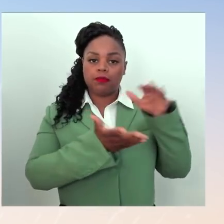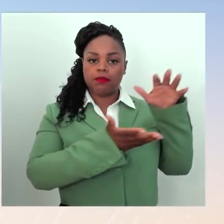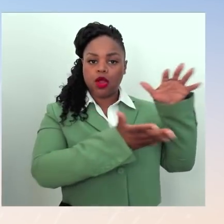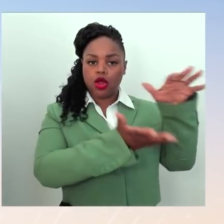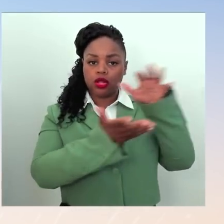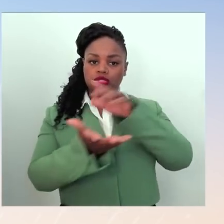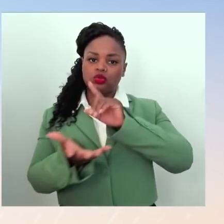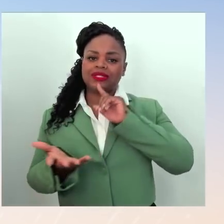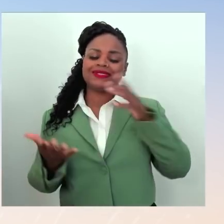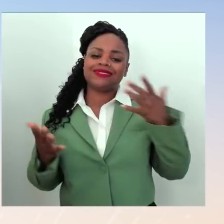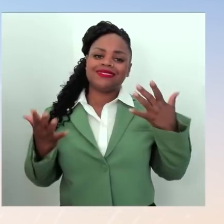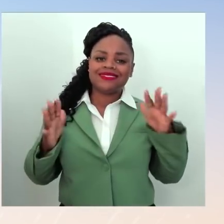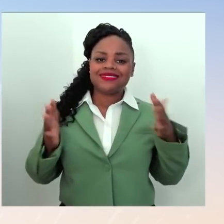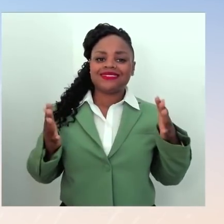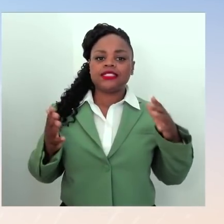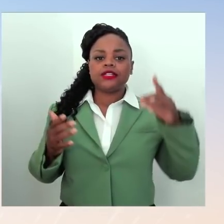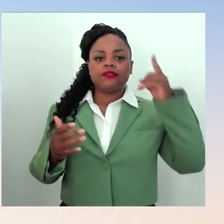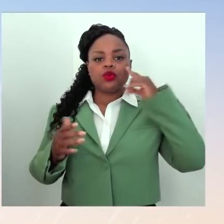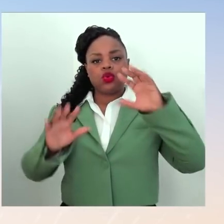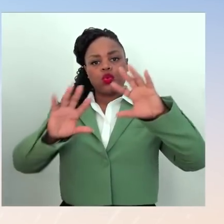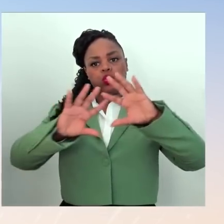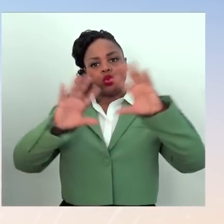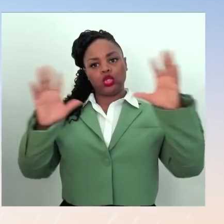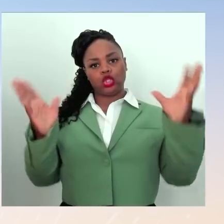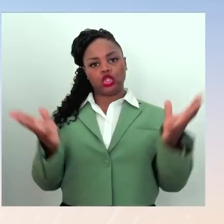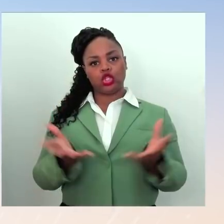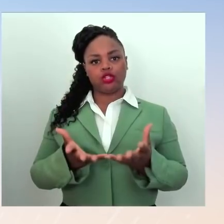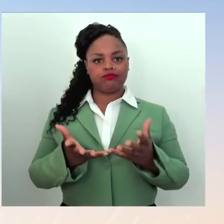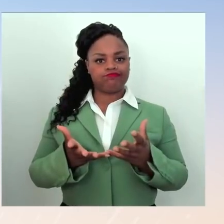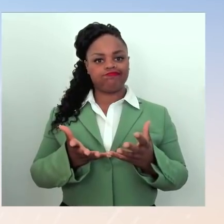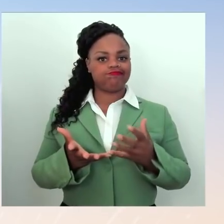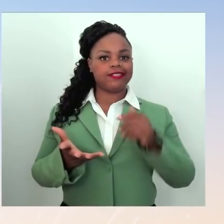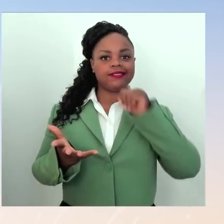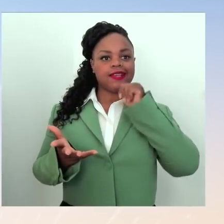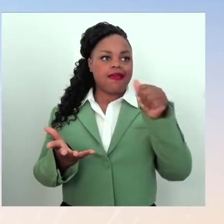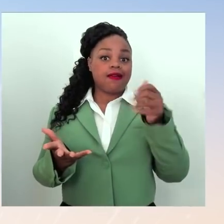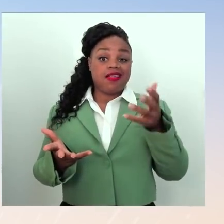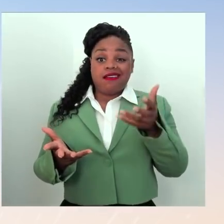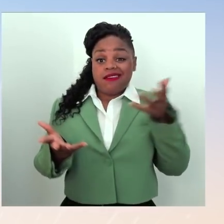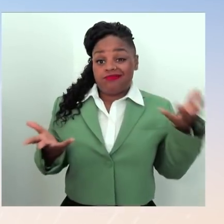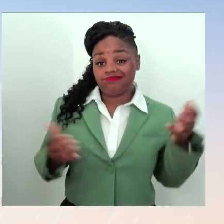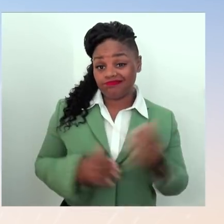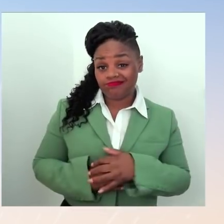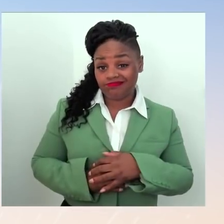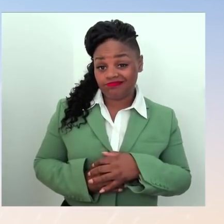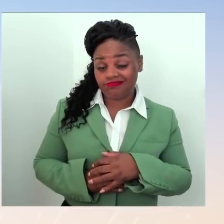with global allies, partners, players in the supply market that would cause them to come in,